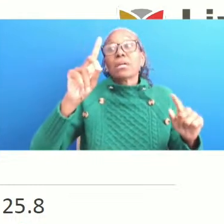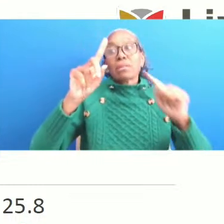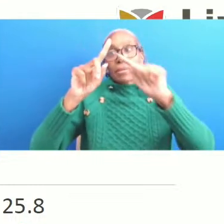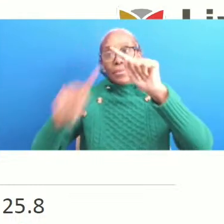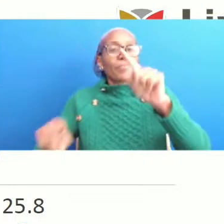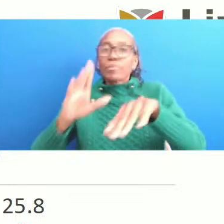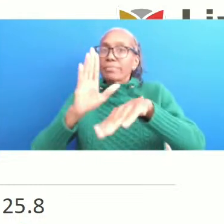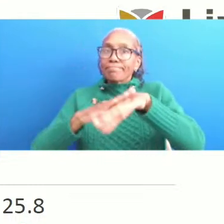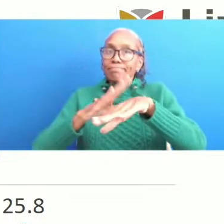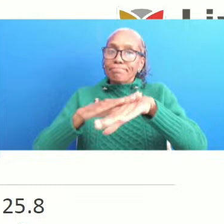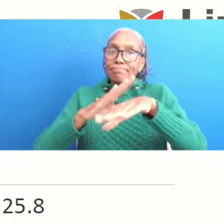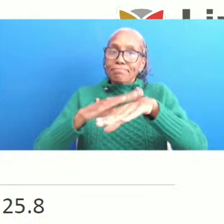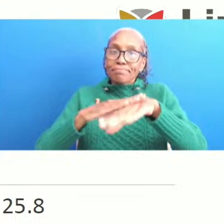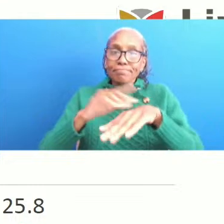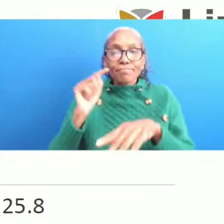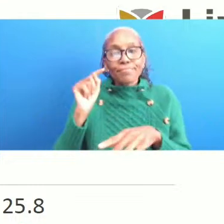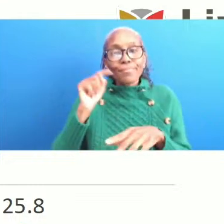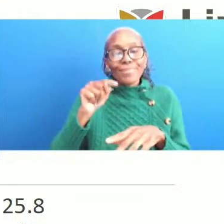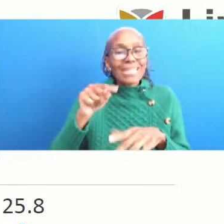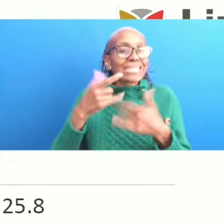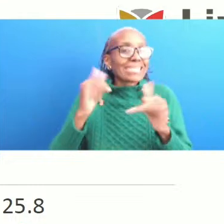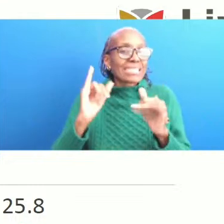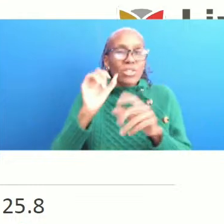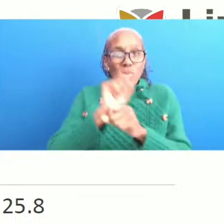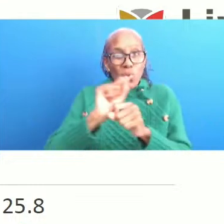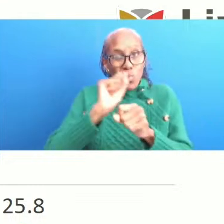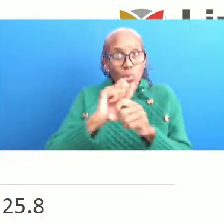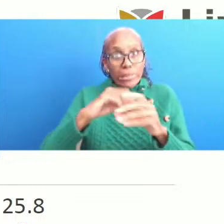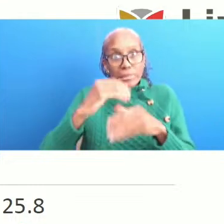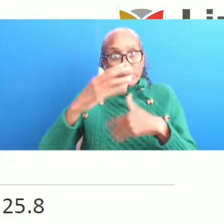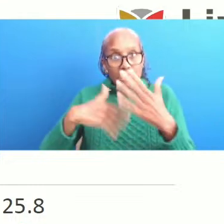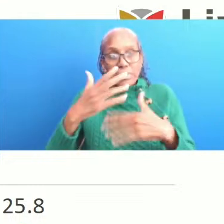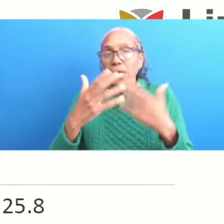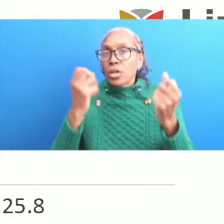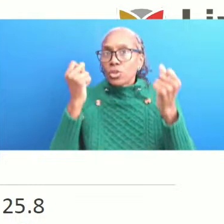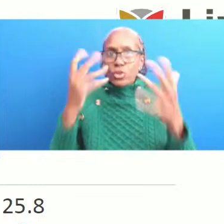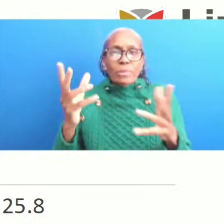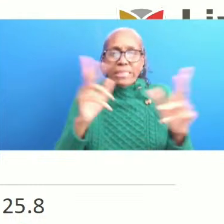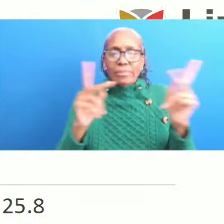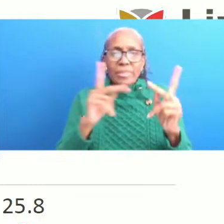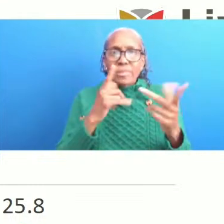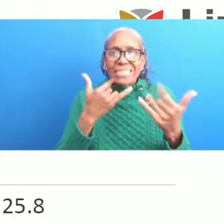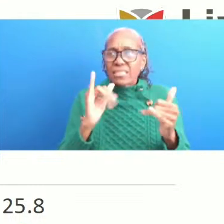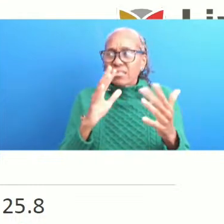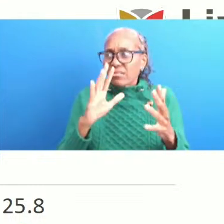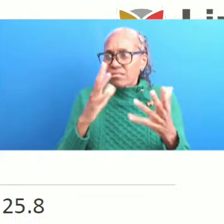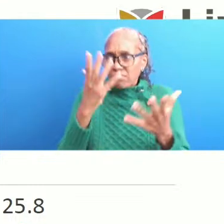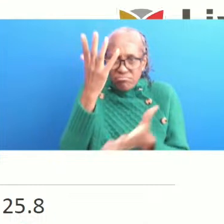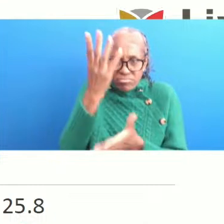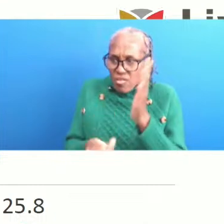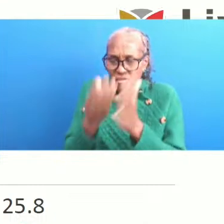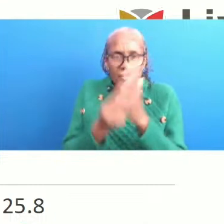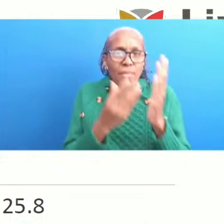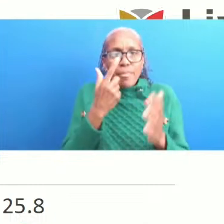INCREASES IN OPIOID OVERDOSES. I WILL CAUTION THAT THIS IS THIS IS STILL A WORK IN